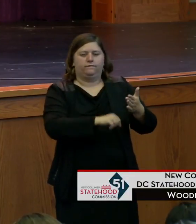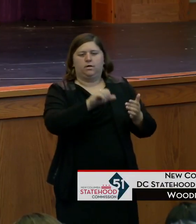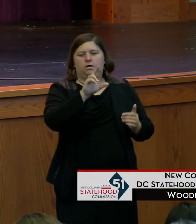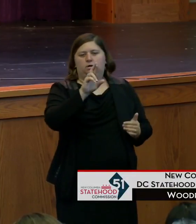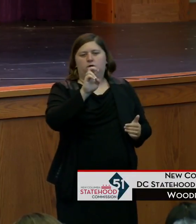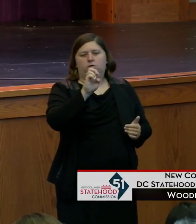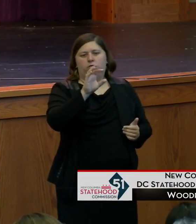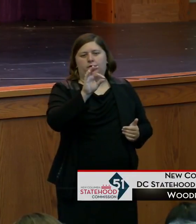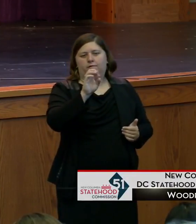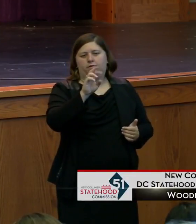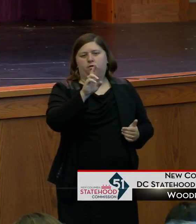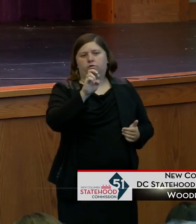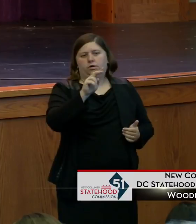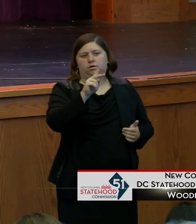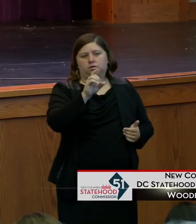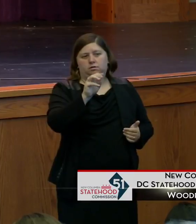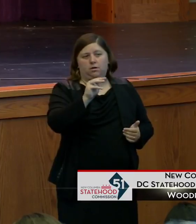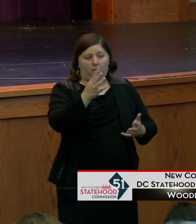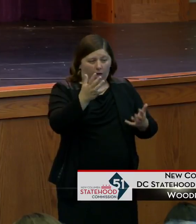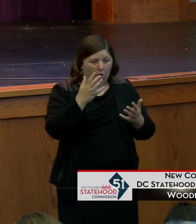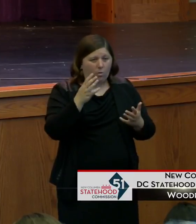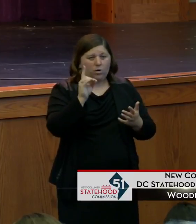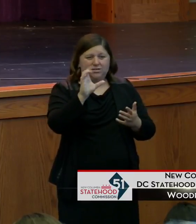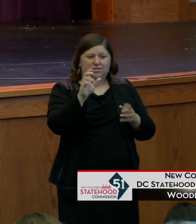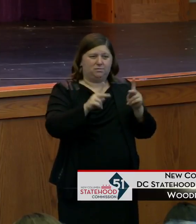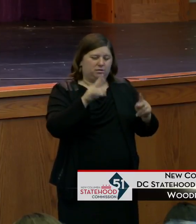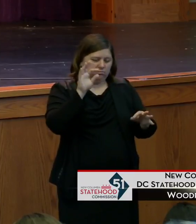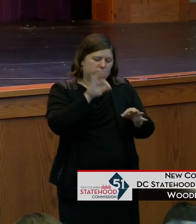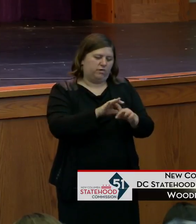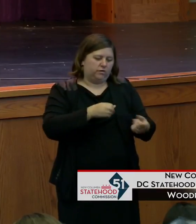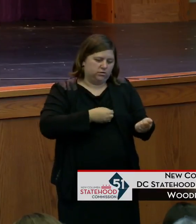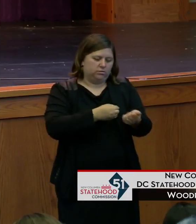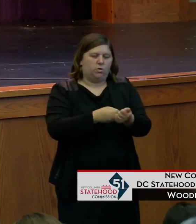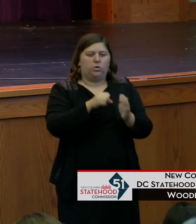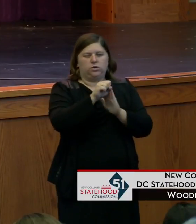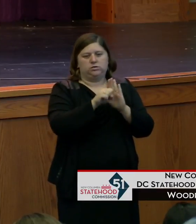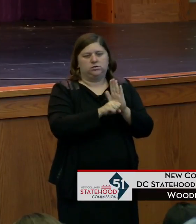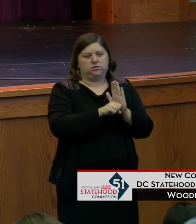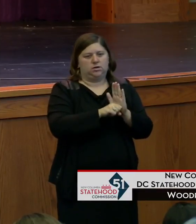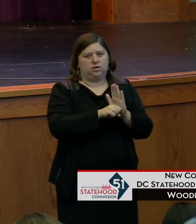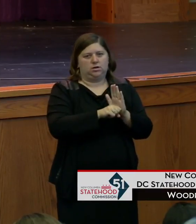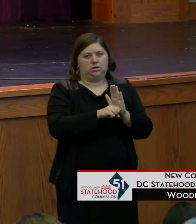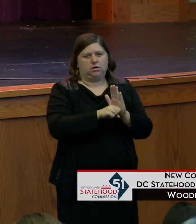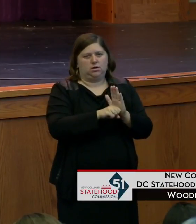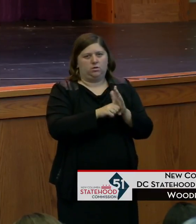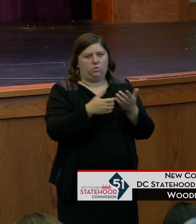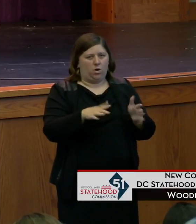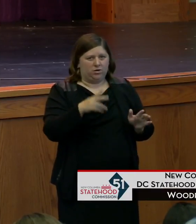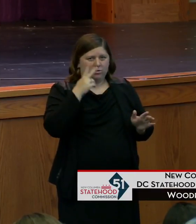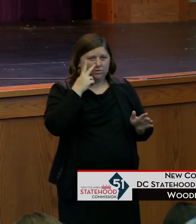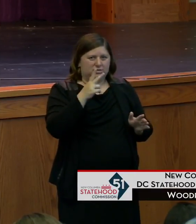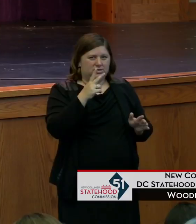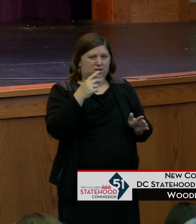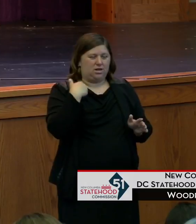I WANT PEOPLE TO APPROVE STATEHOOD. WE DON'T EVER, EVER WANT TO VOTE AGAINST OUR FREEDOM AND OUR